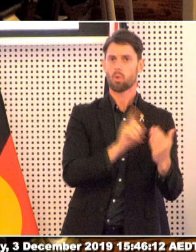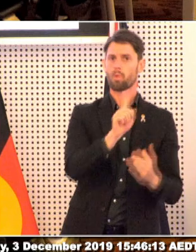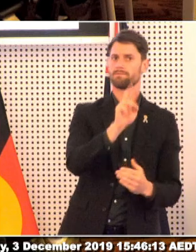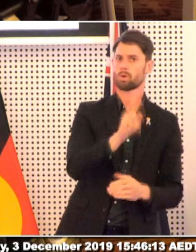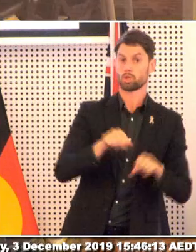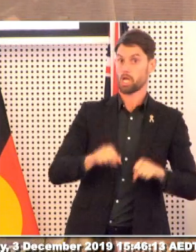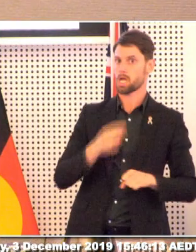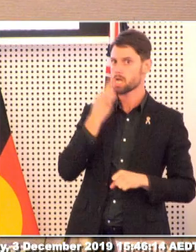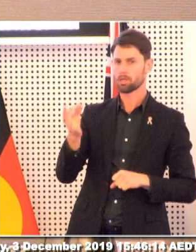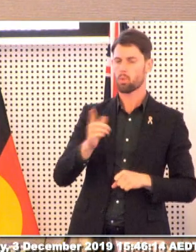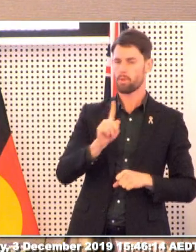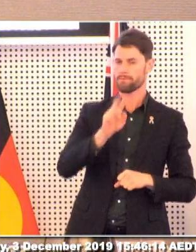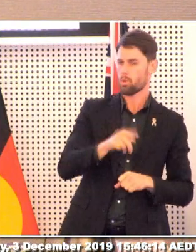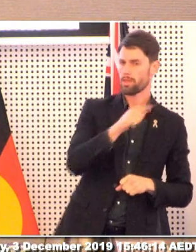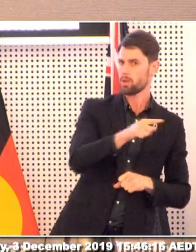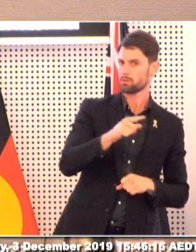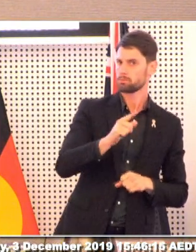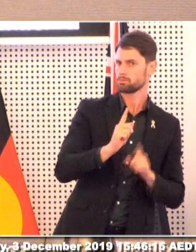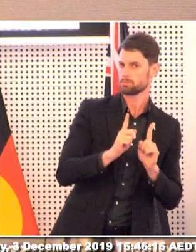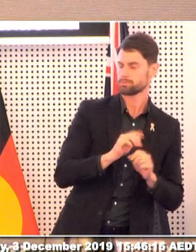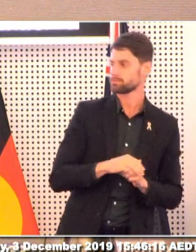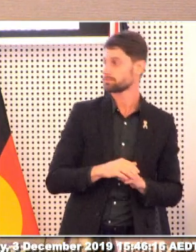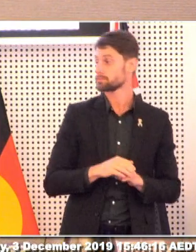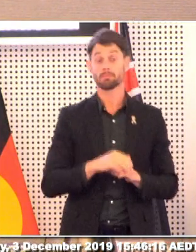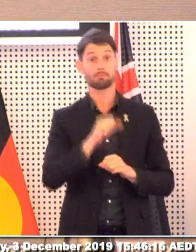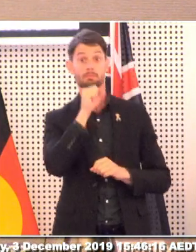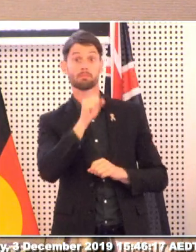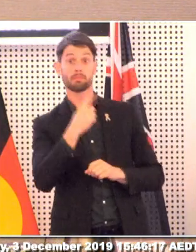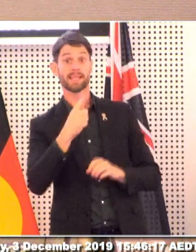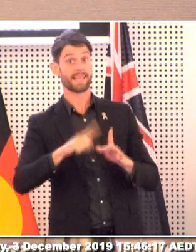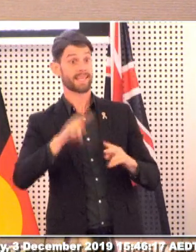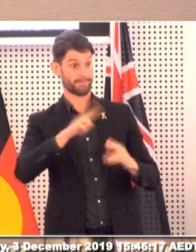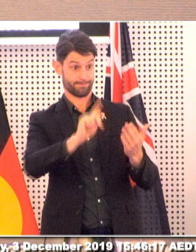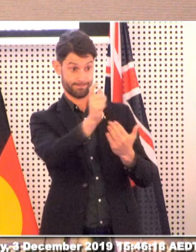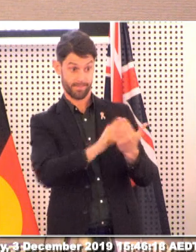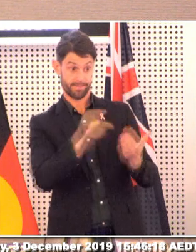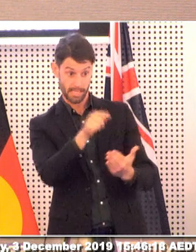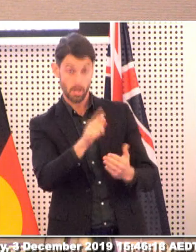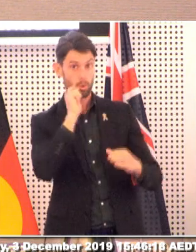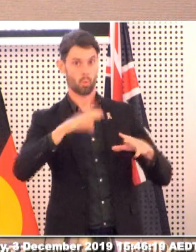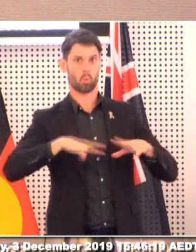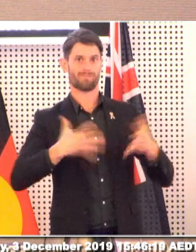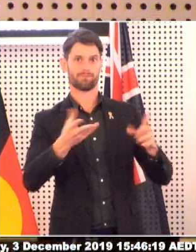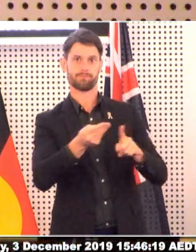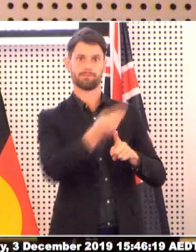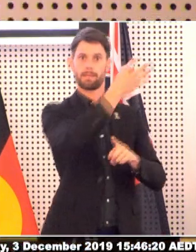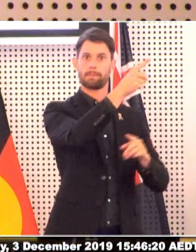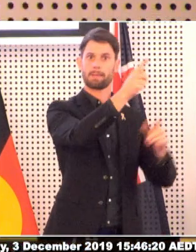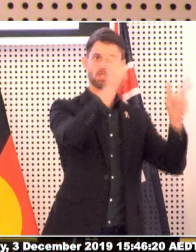Well, the incident report would go to management. But what has to be included, on your understanding, in an